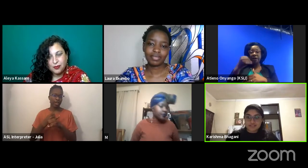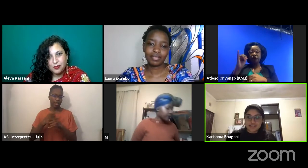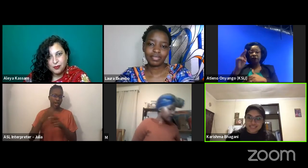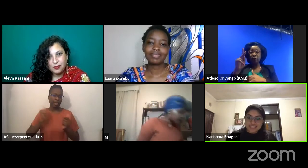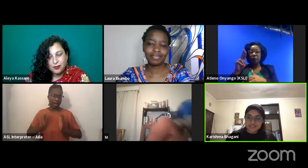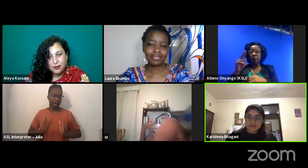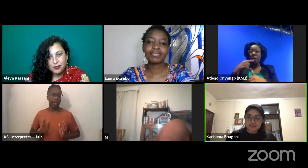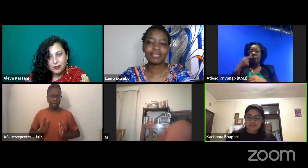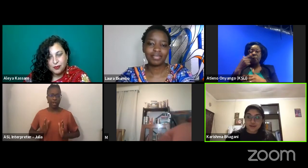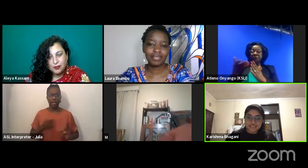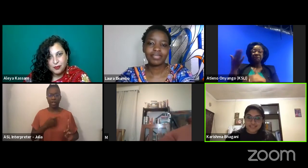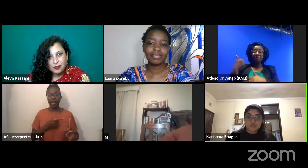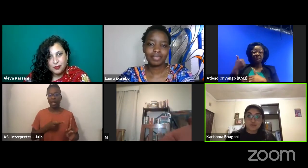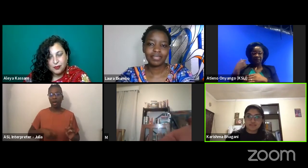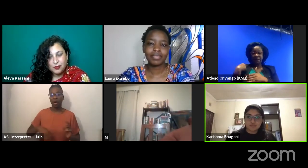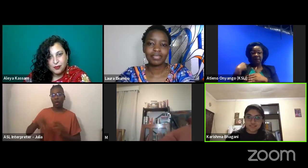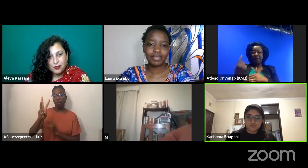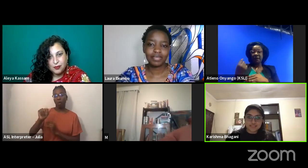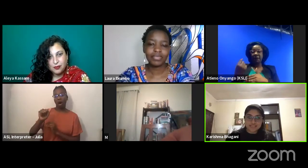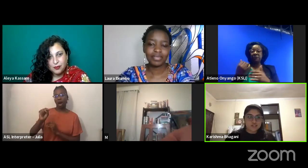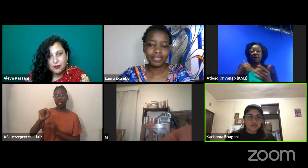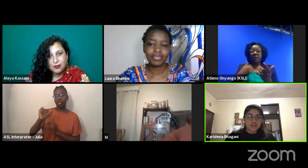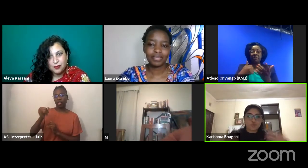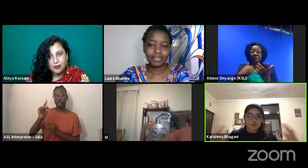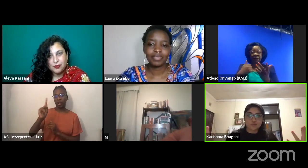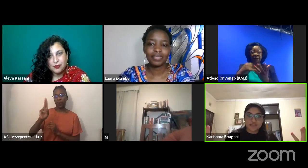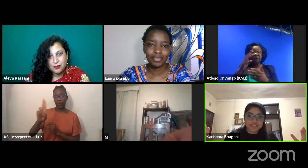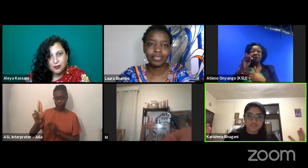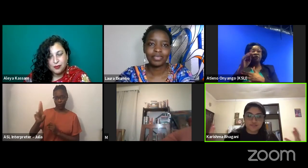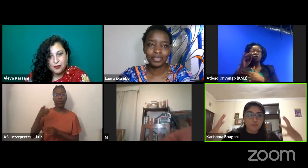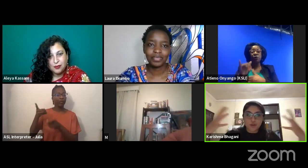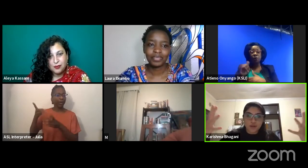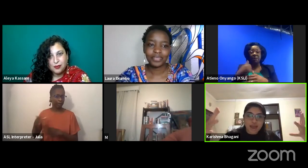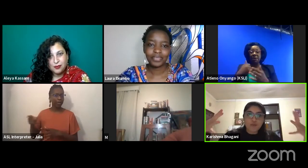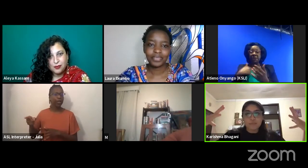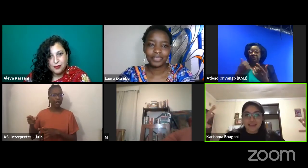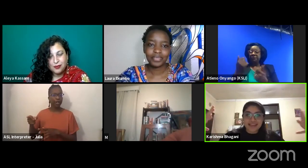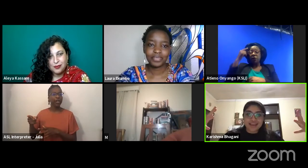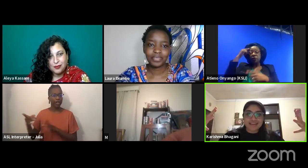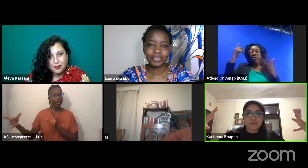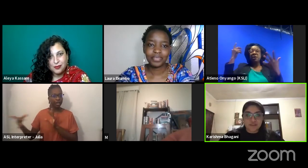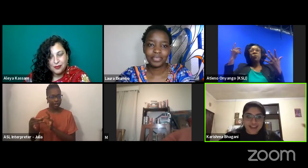direct dish, the Brazen do I leave for bears, the Brazen Edition and I thought to myself, "Oh my God, how I'm I in America